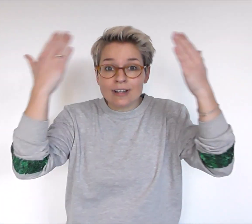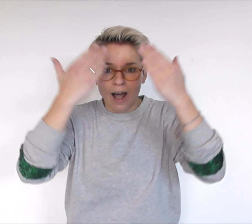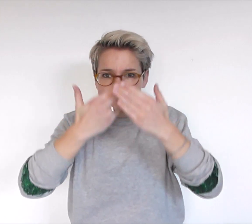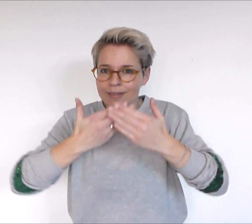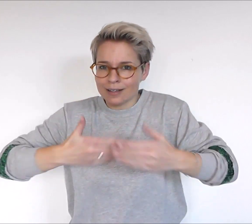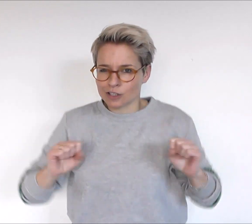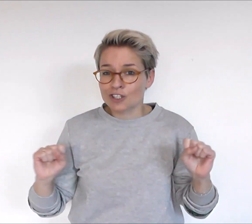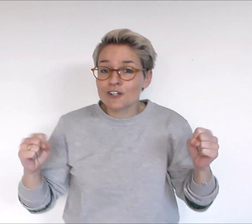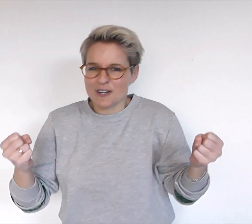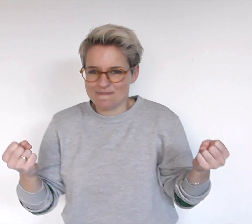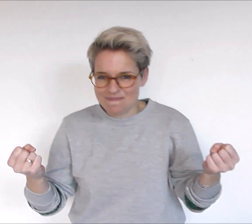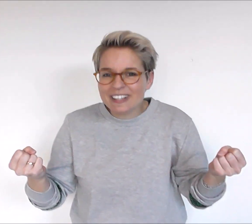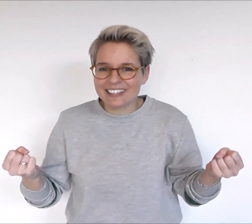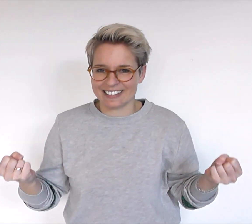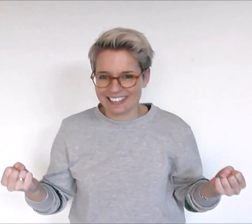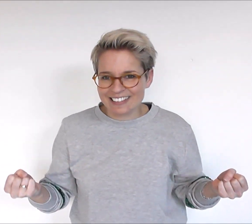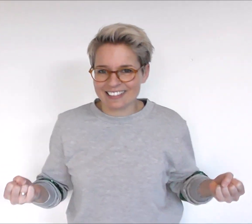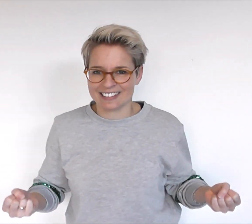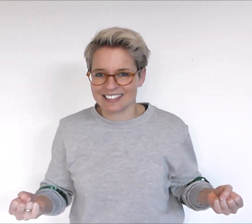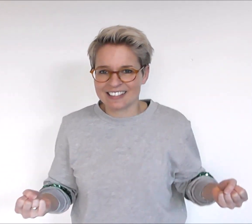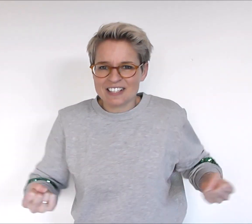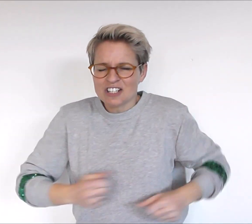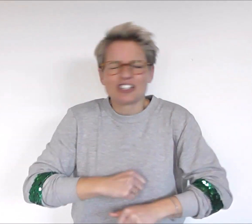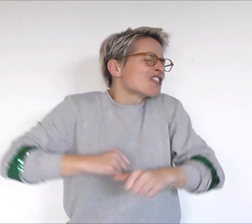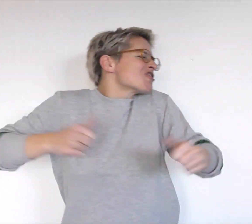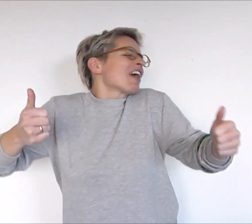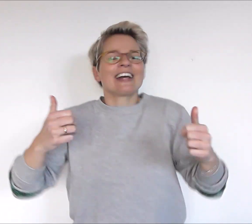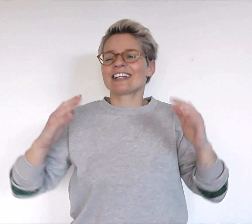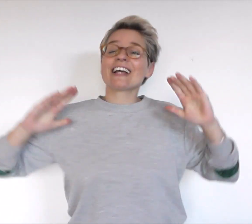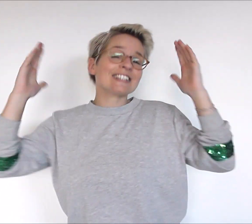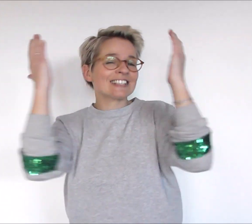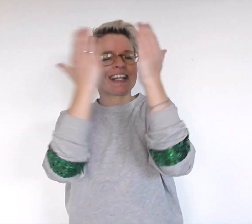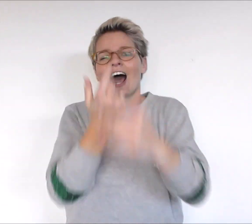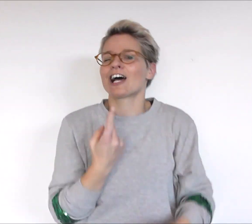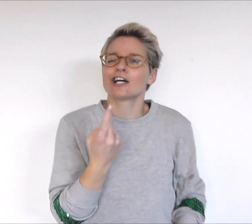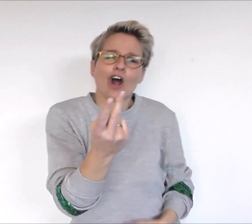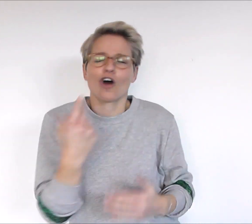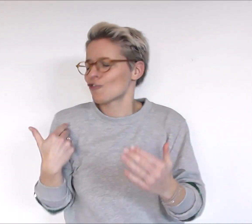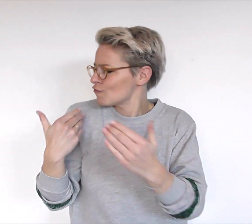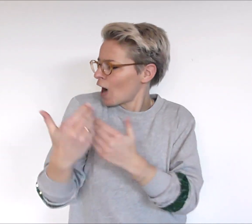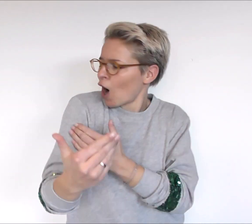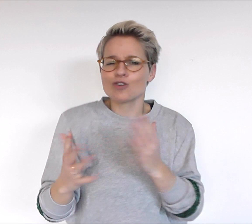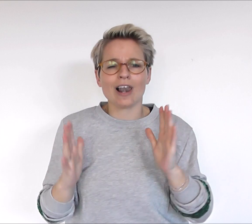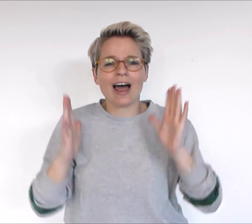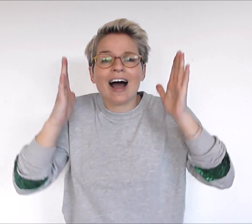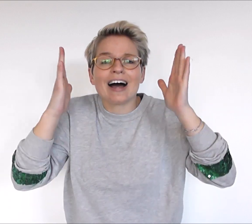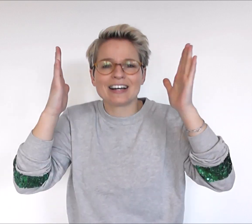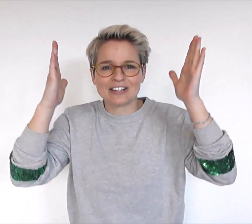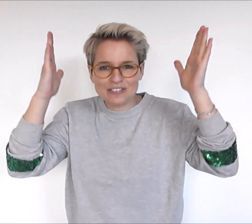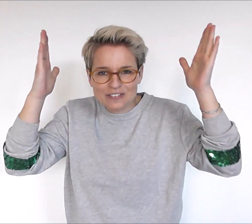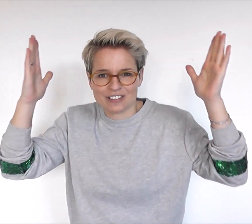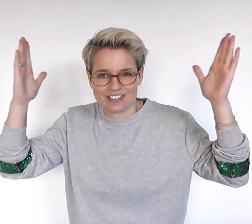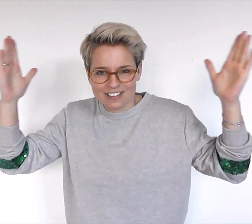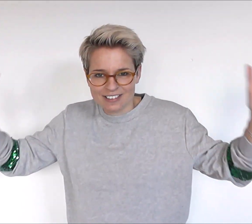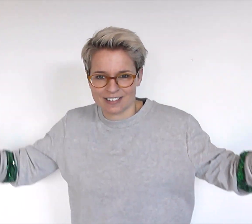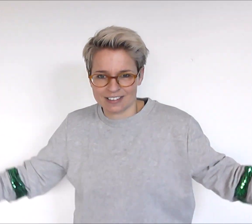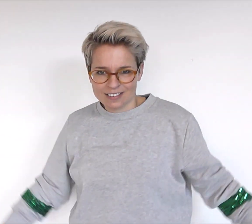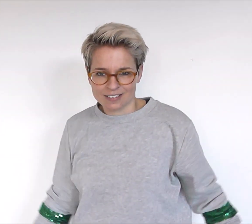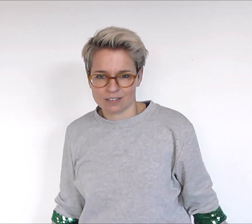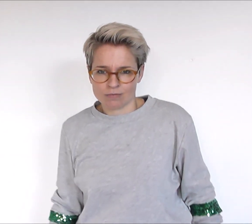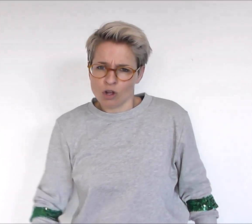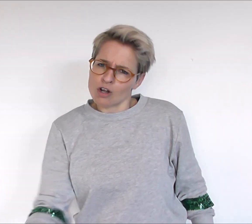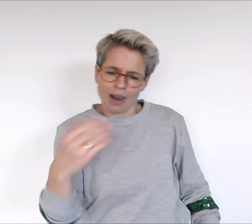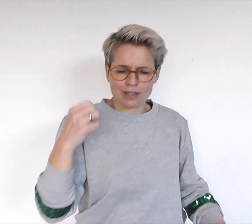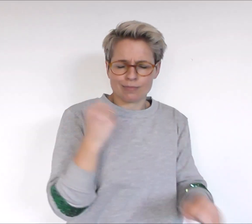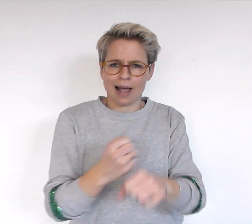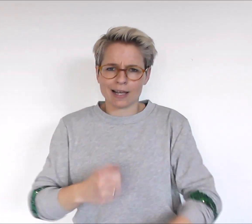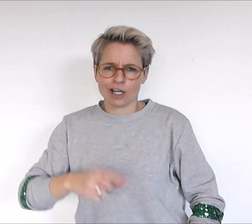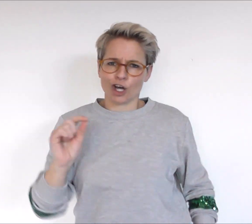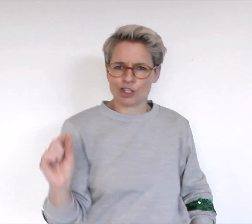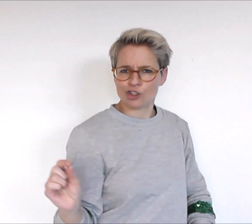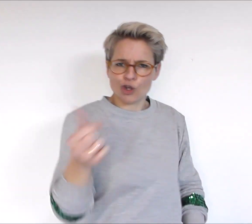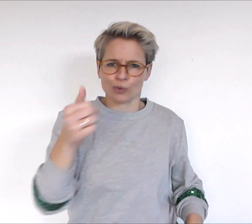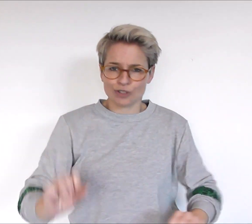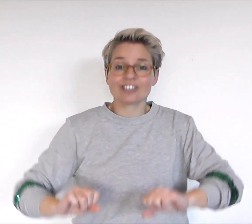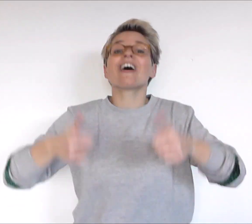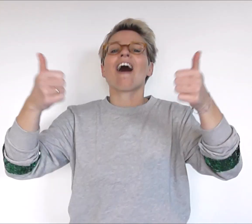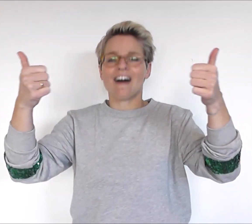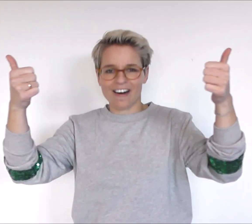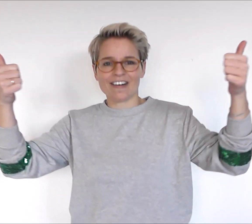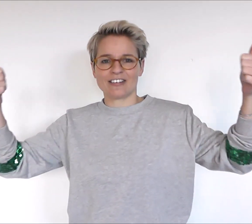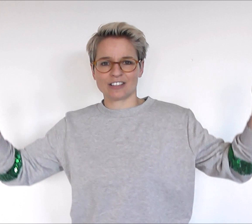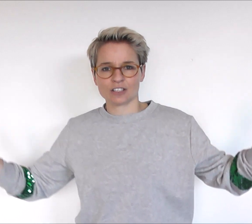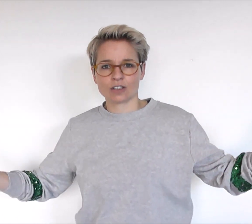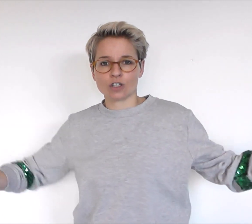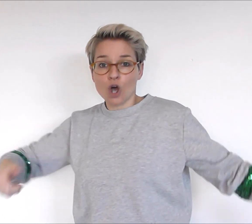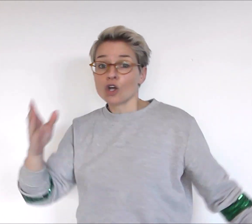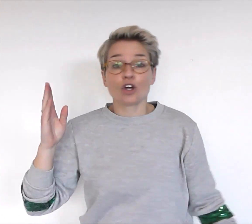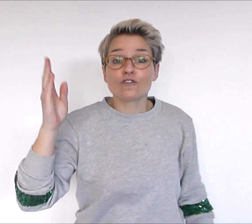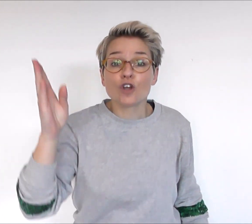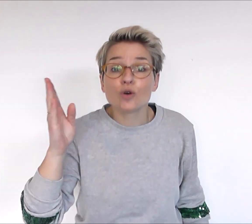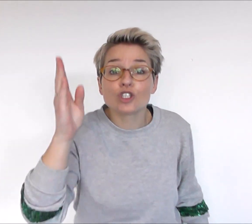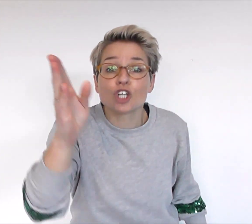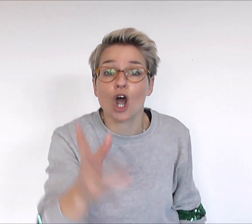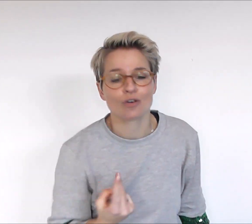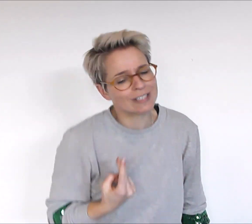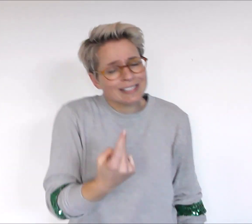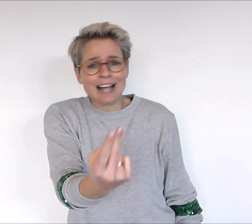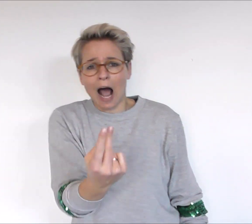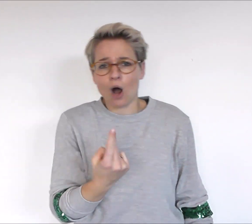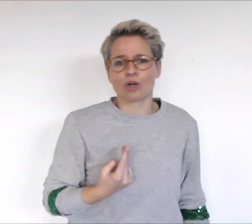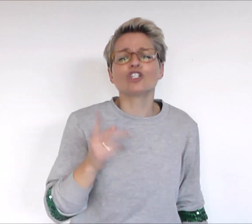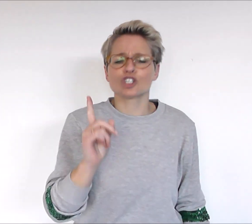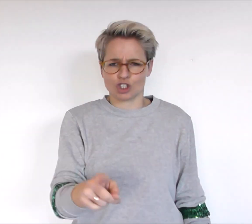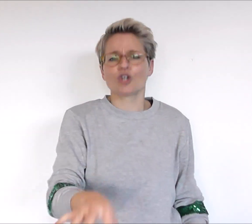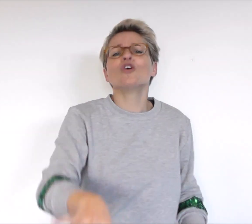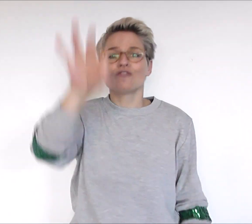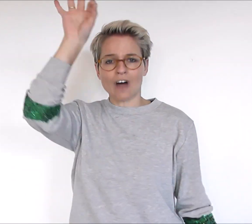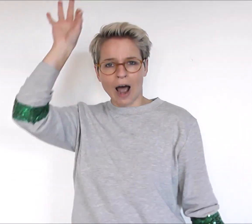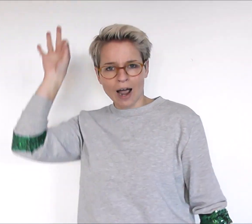Tonight this could be the greatest night of our lives Let's make a new start. The future is ours to find